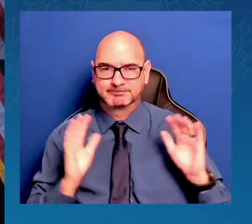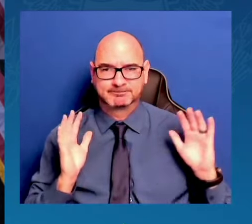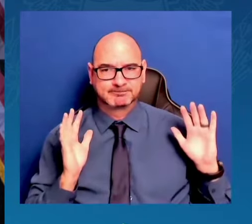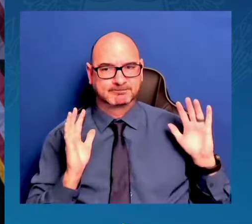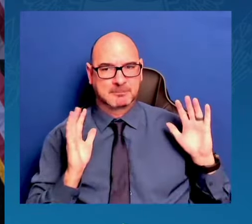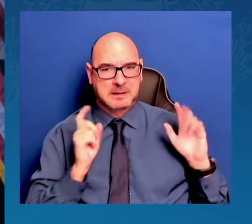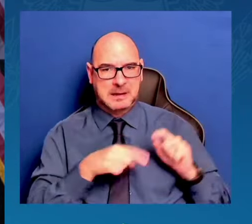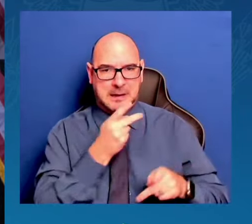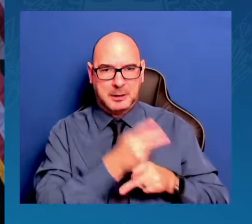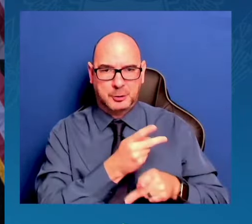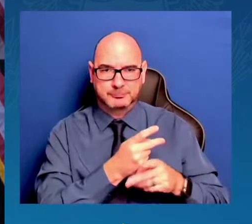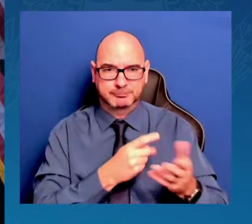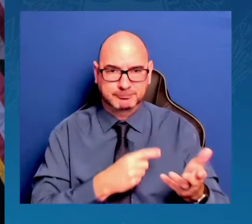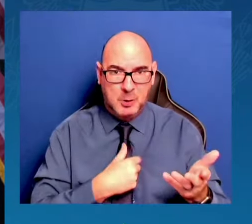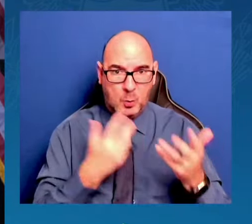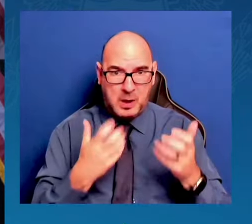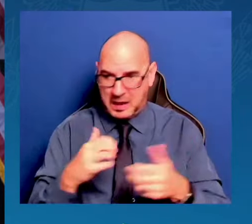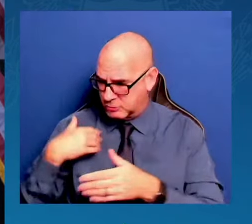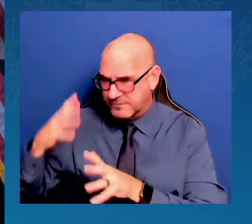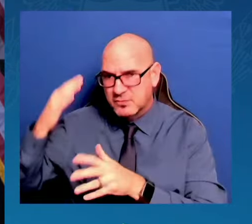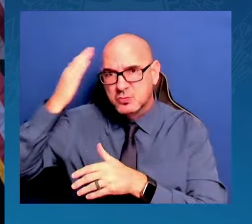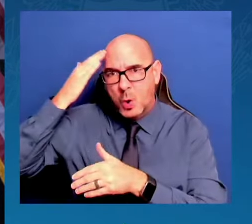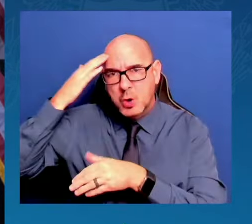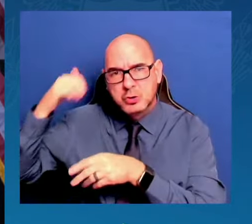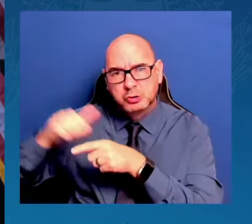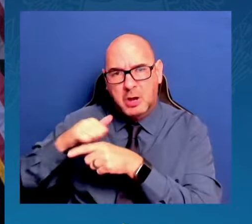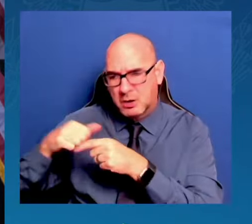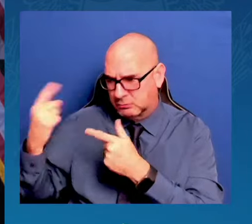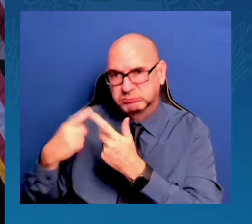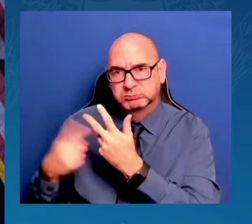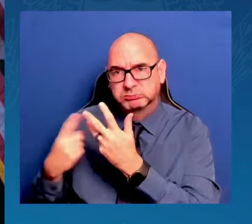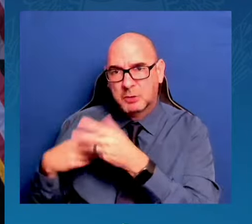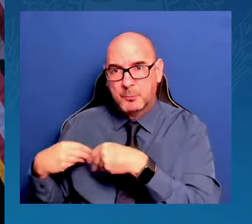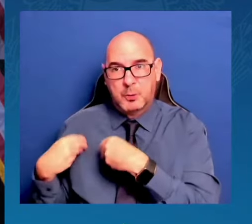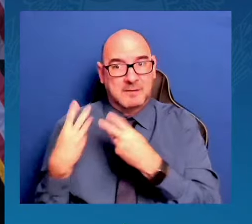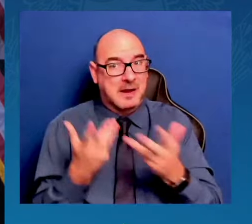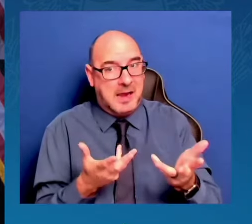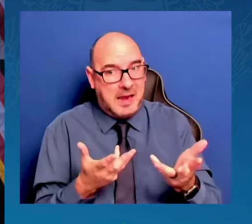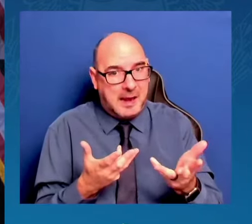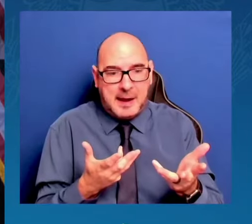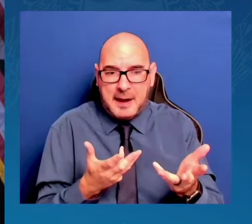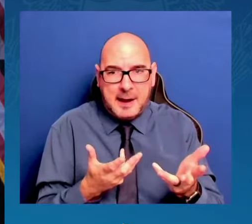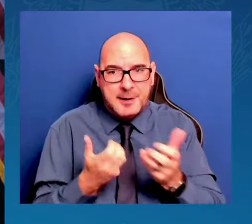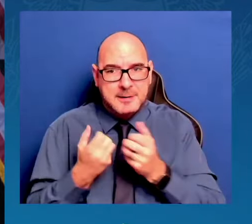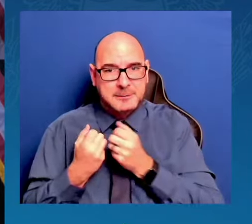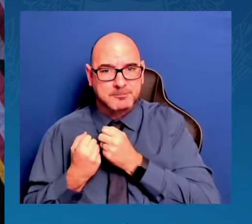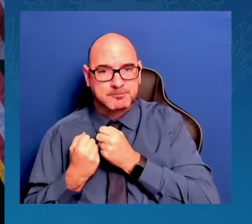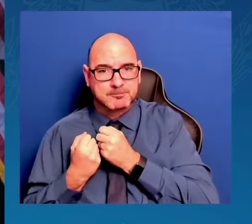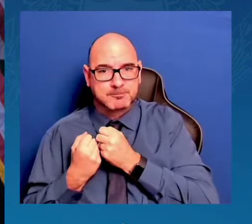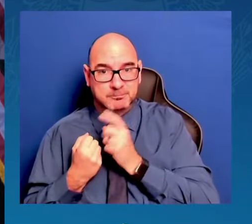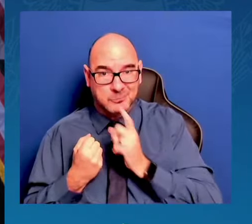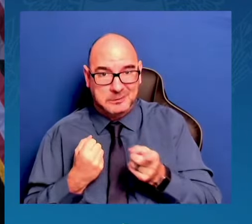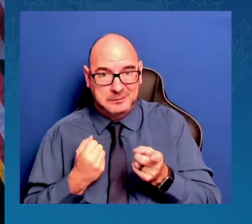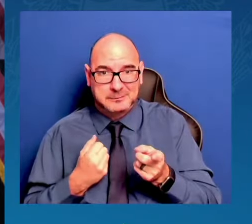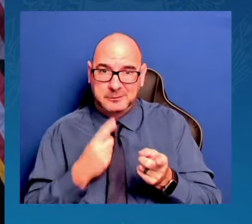They understand that we want to help. And they don't blame us. But they know that they no longer have control